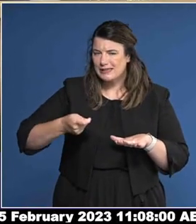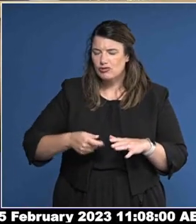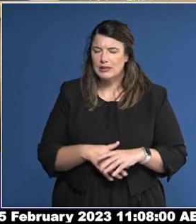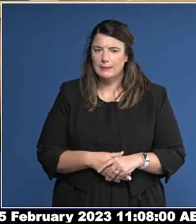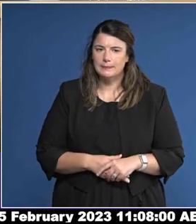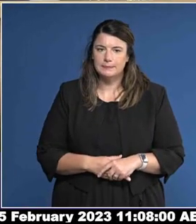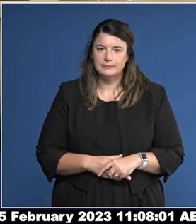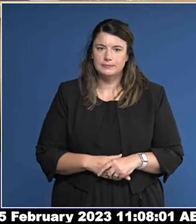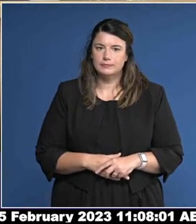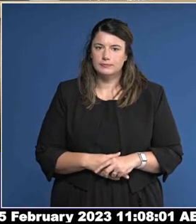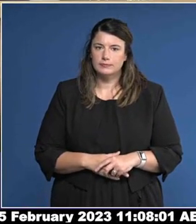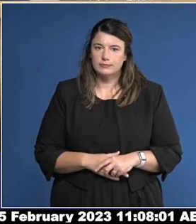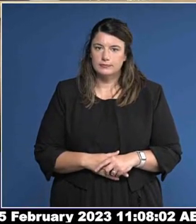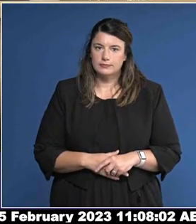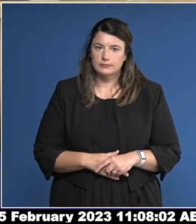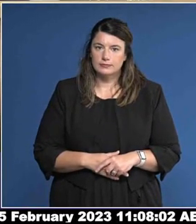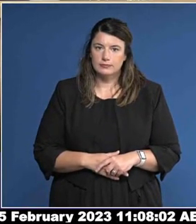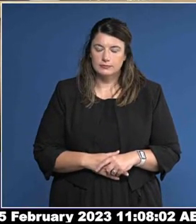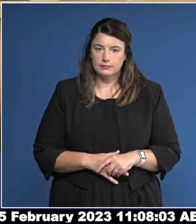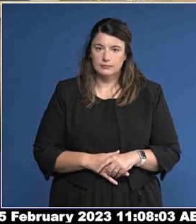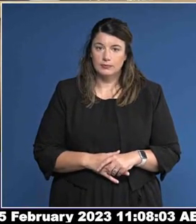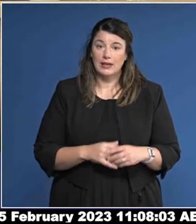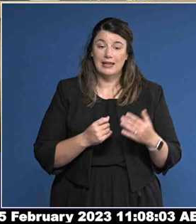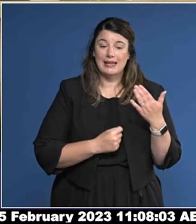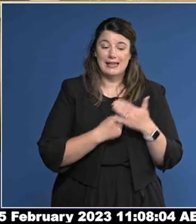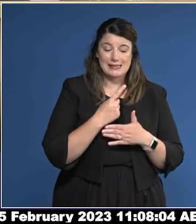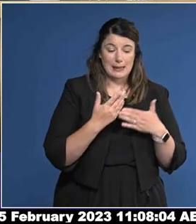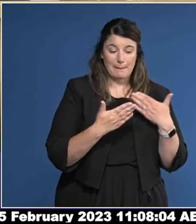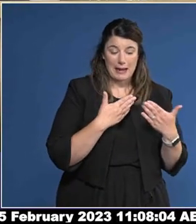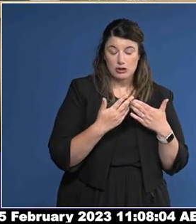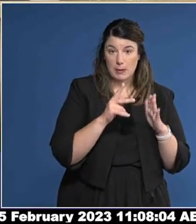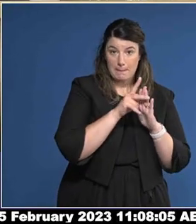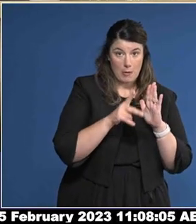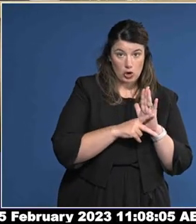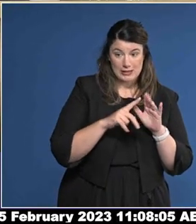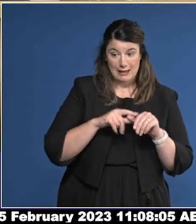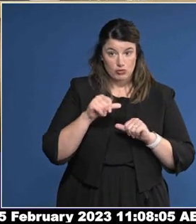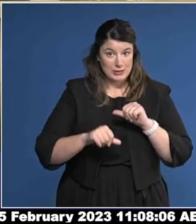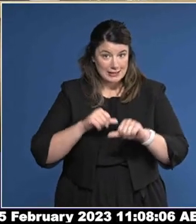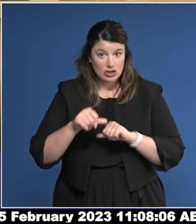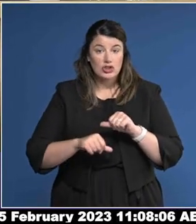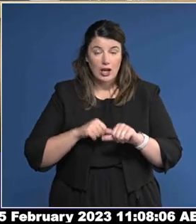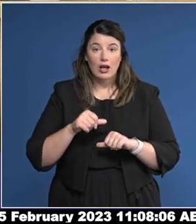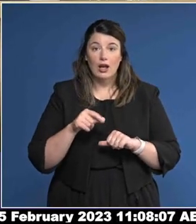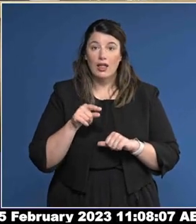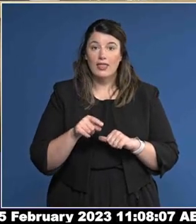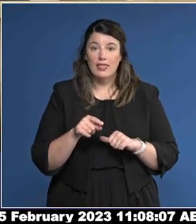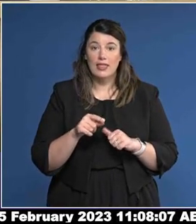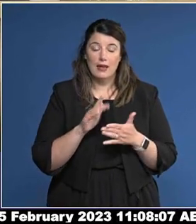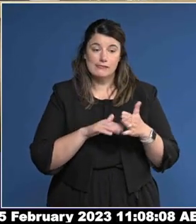The incident management policies and procedures, that has been put in place right across the organisation.